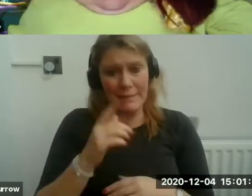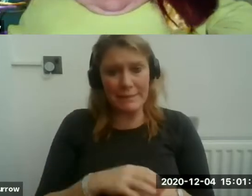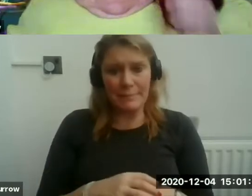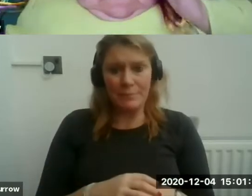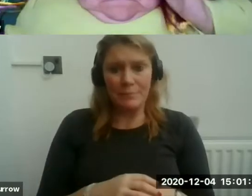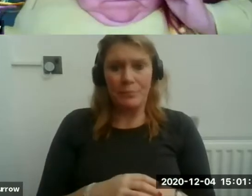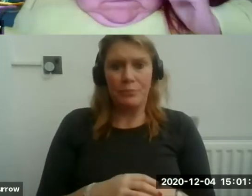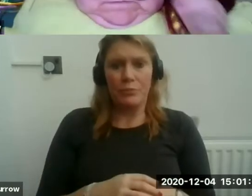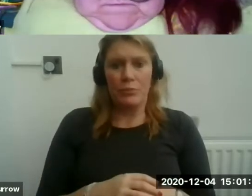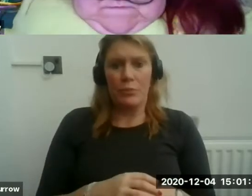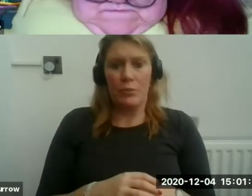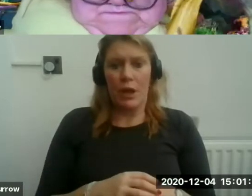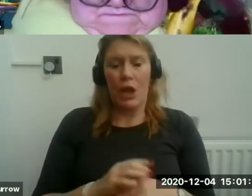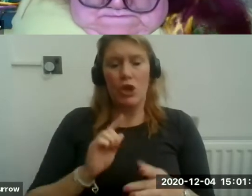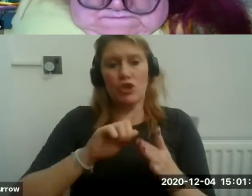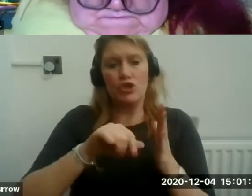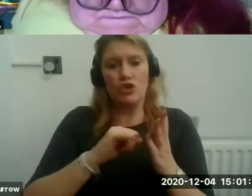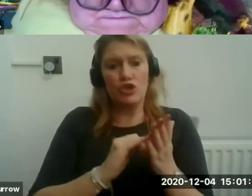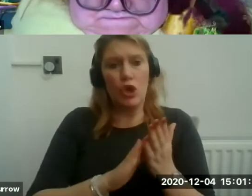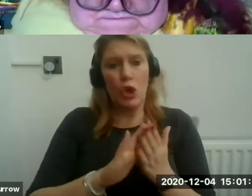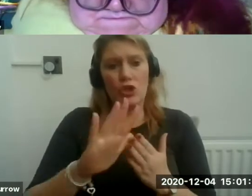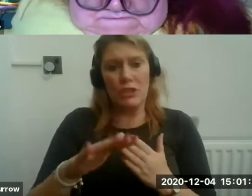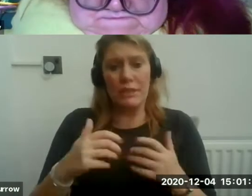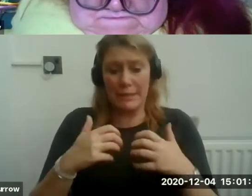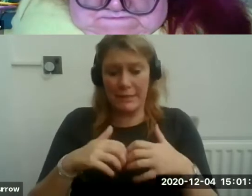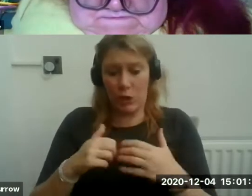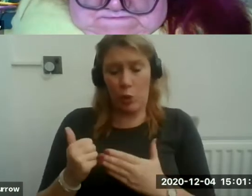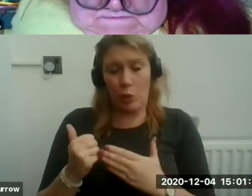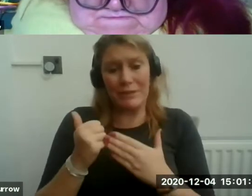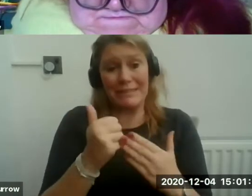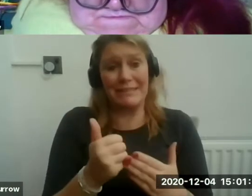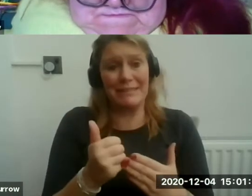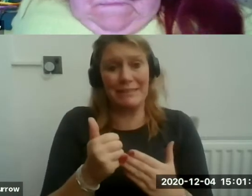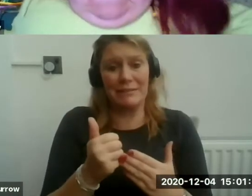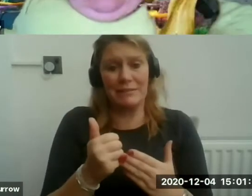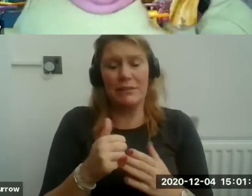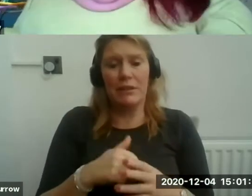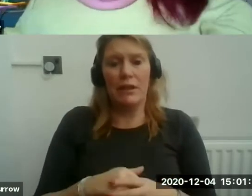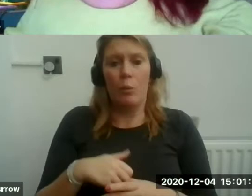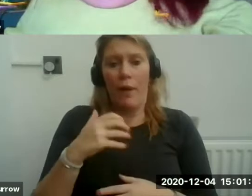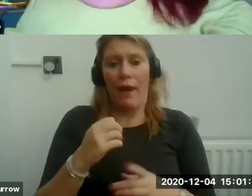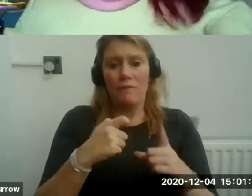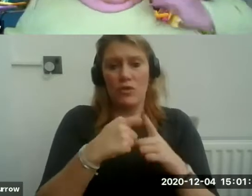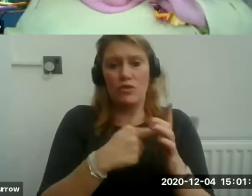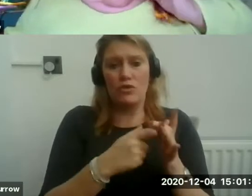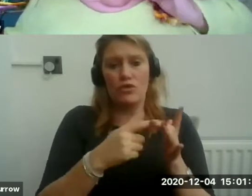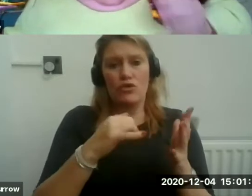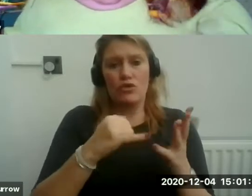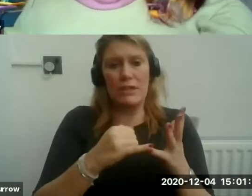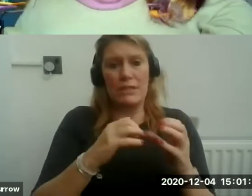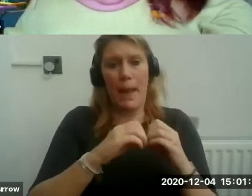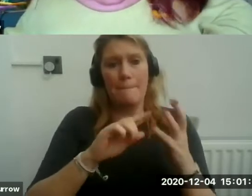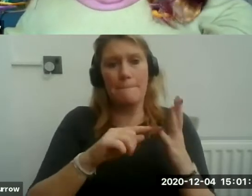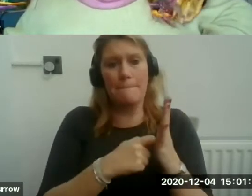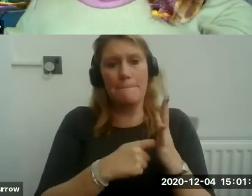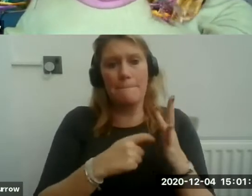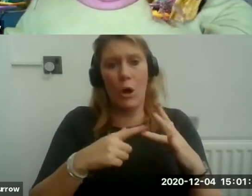Josh, who has been working alongside us. We have Kris Burrow who is our